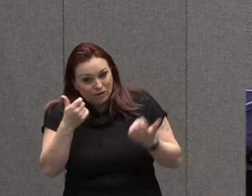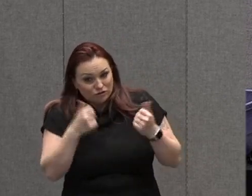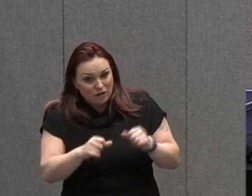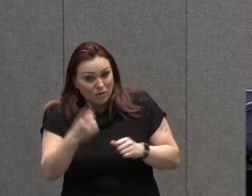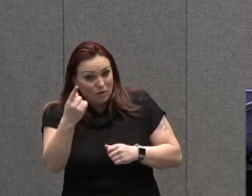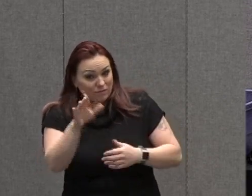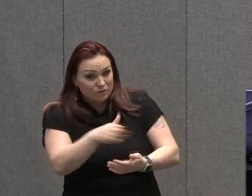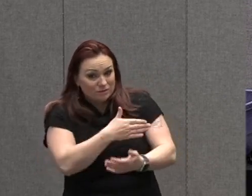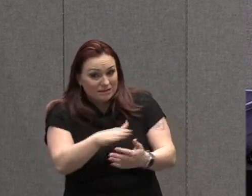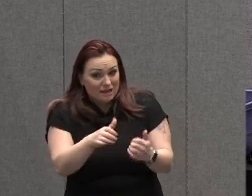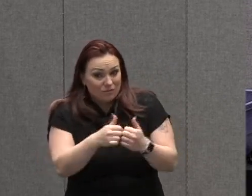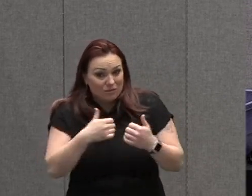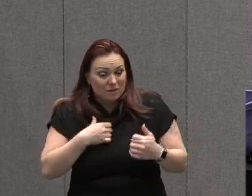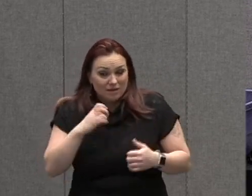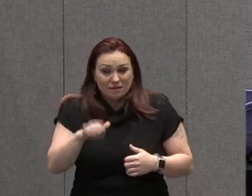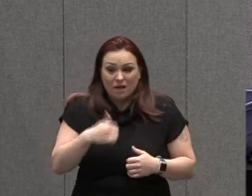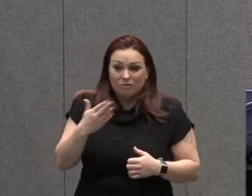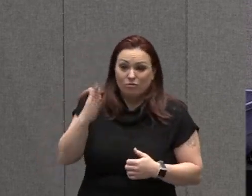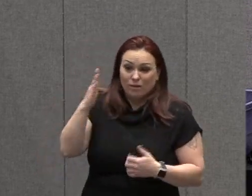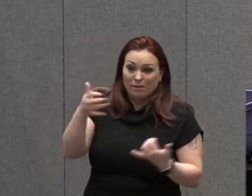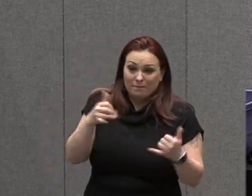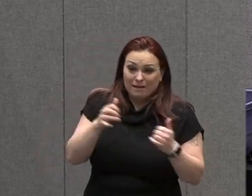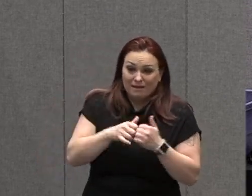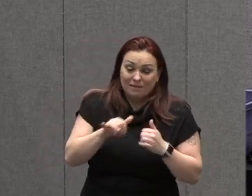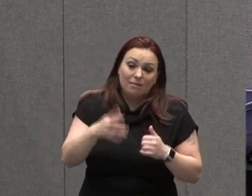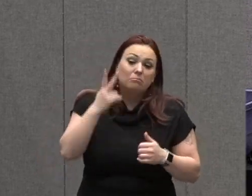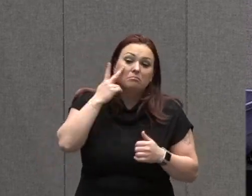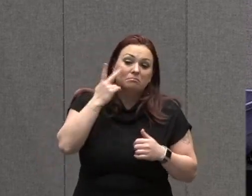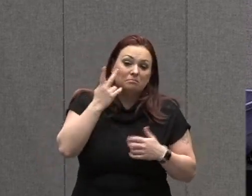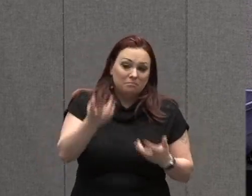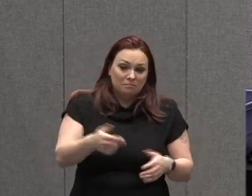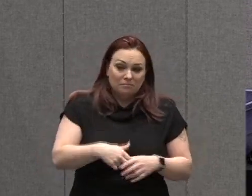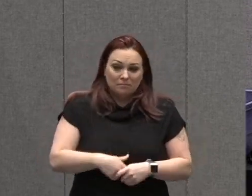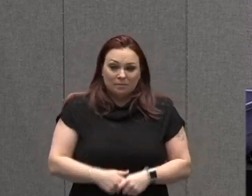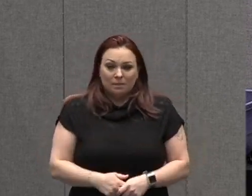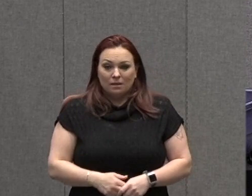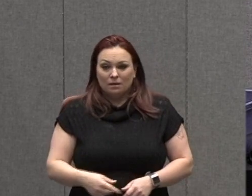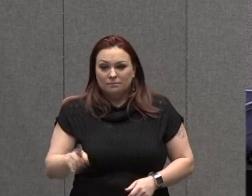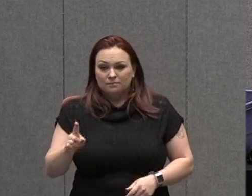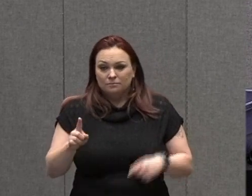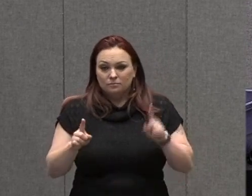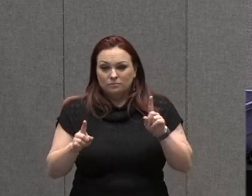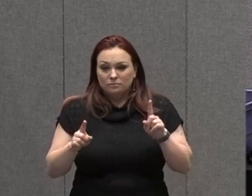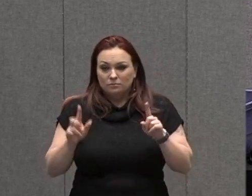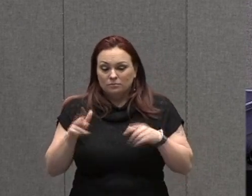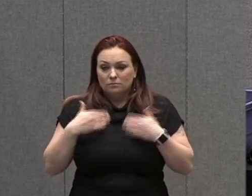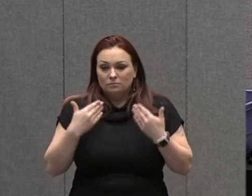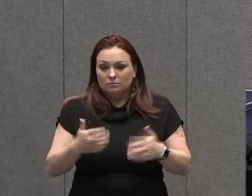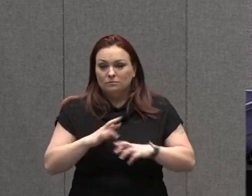and the other one's gonna play that? Let's see okay? One two, here you go.